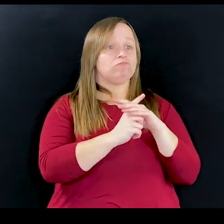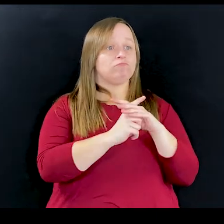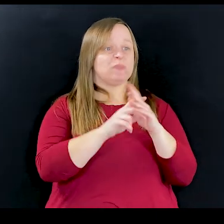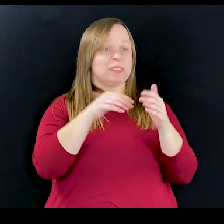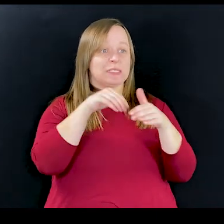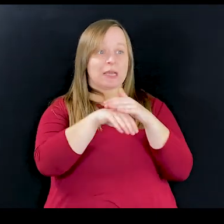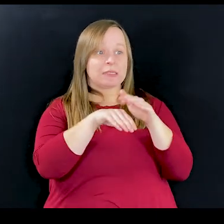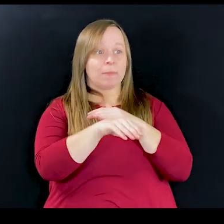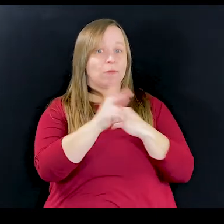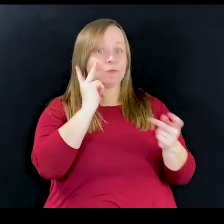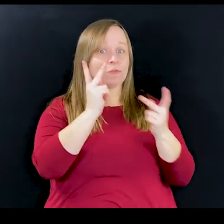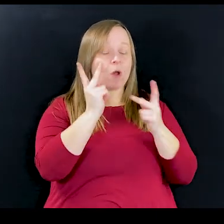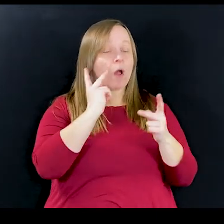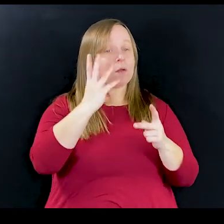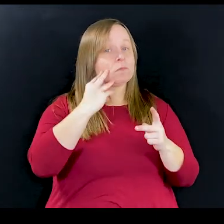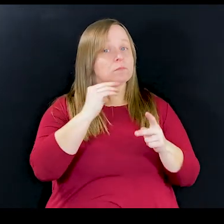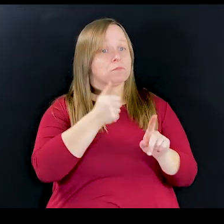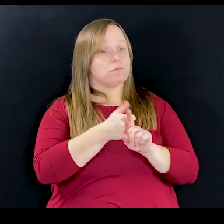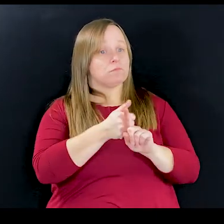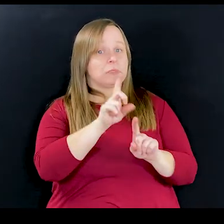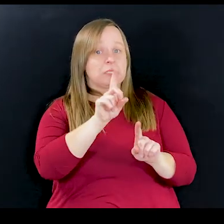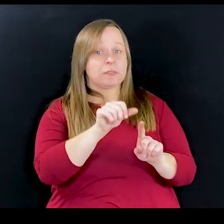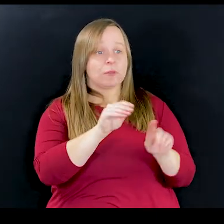with accessibility because of your disability